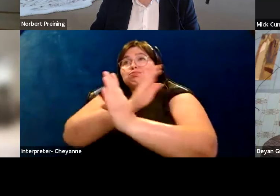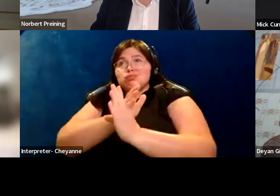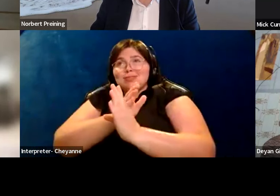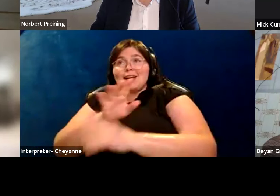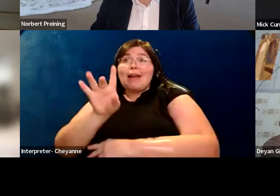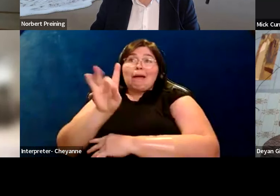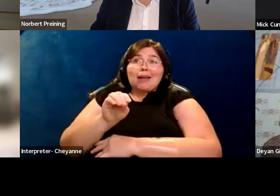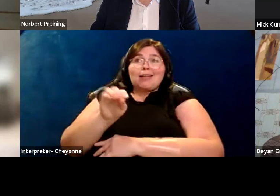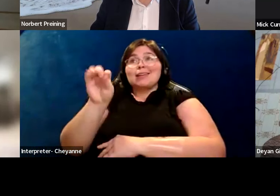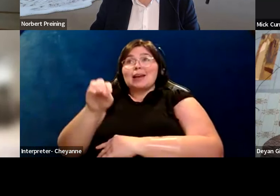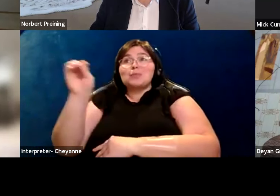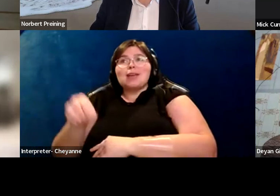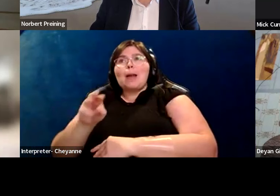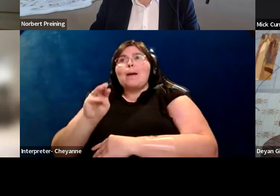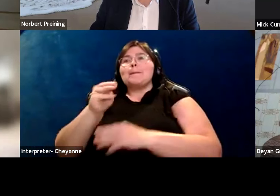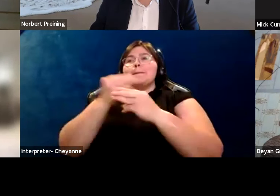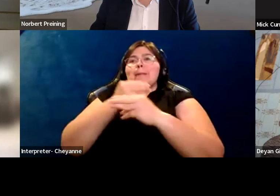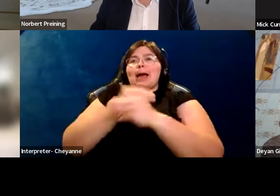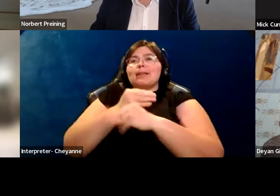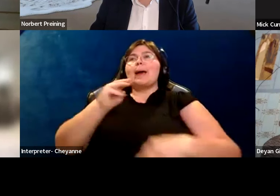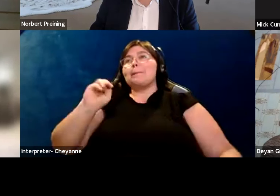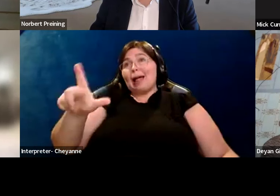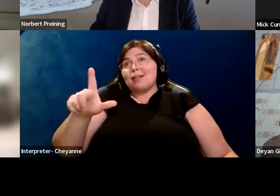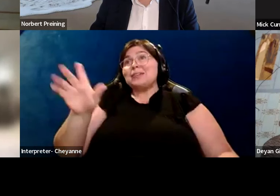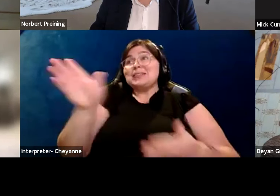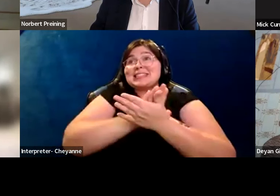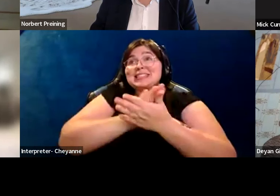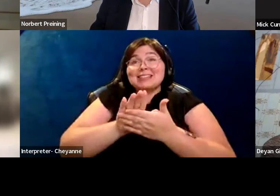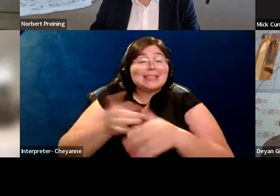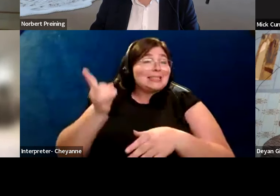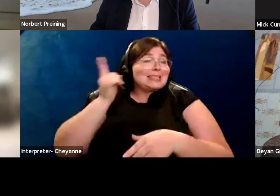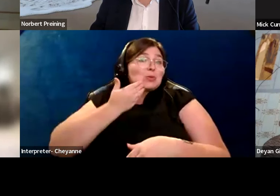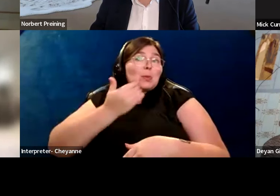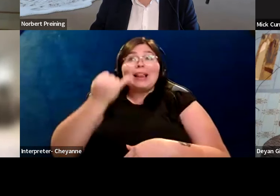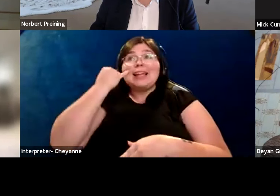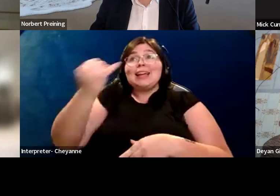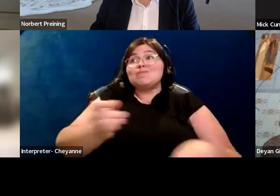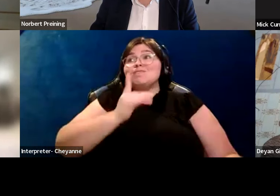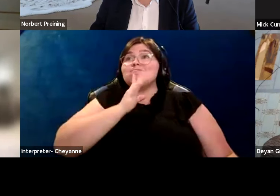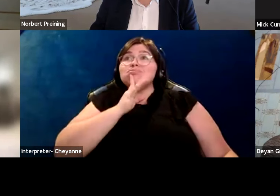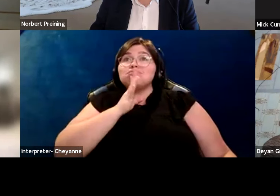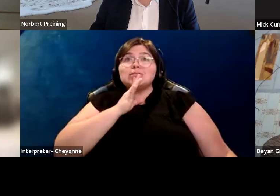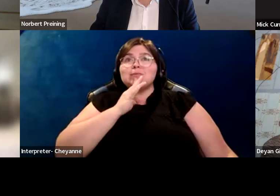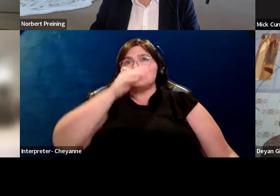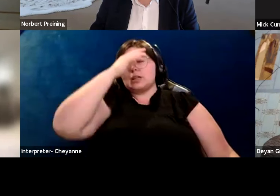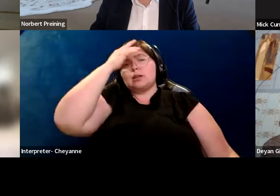And it sounds quite nice when vocalized. So even in the cases where it's not flawless,